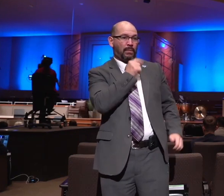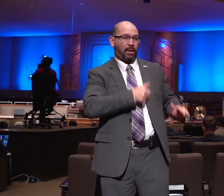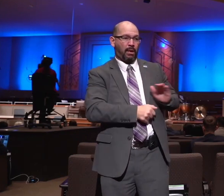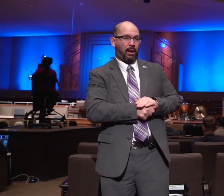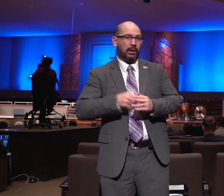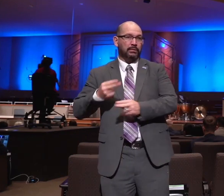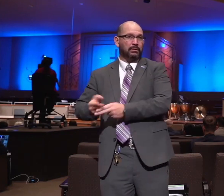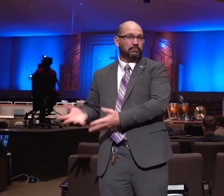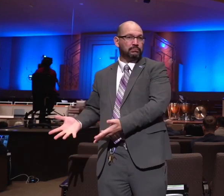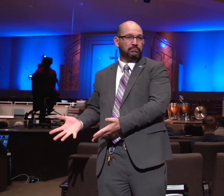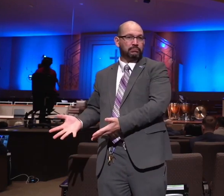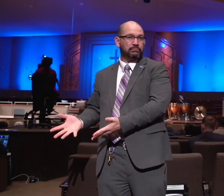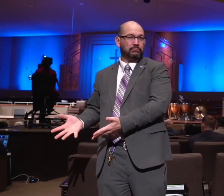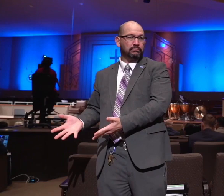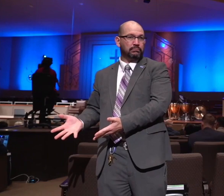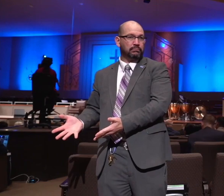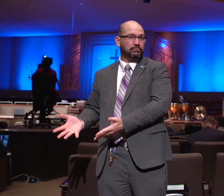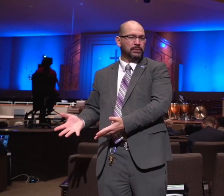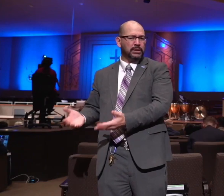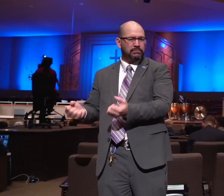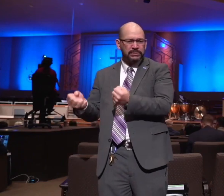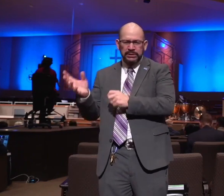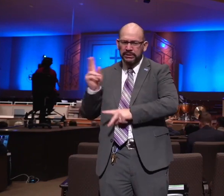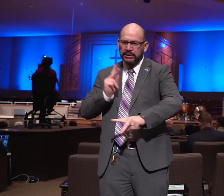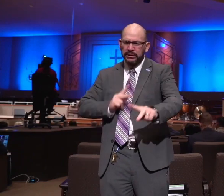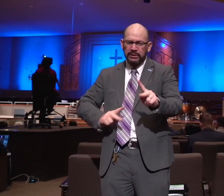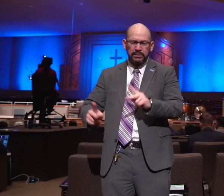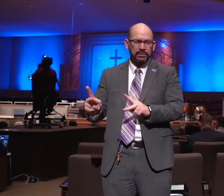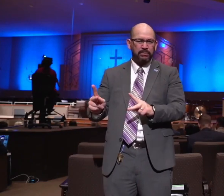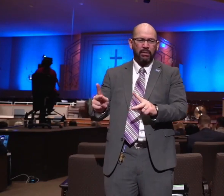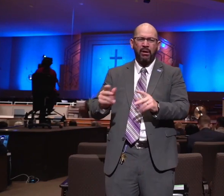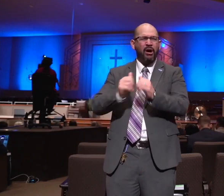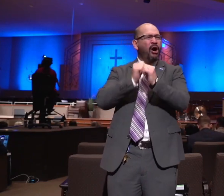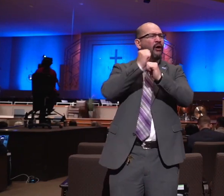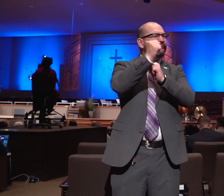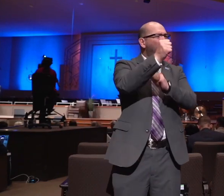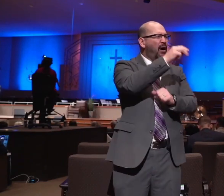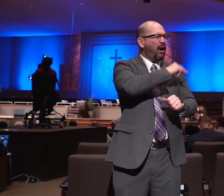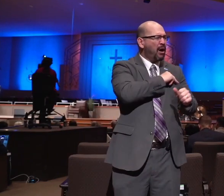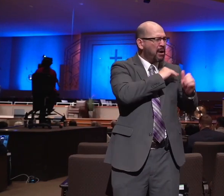there are people that are laboring on